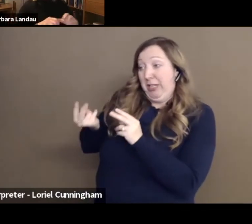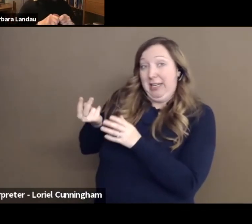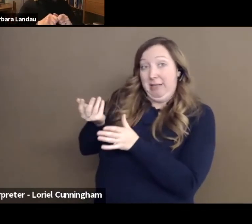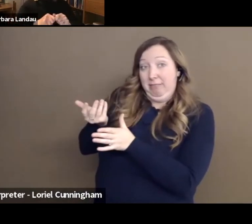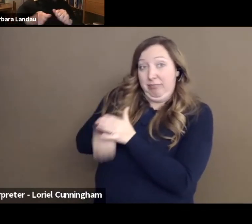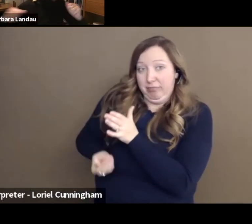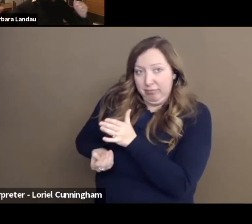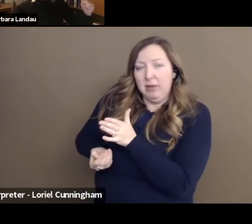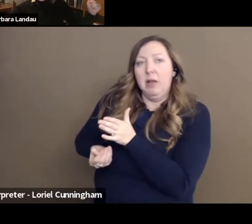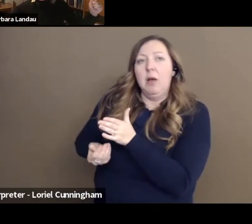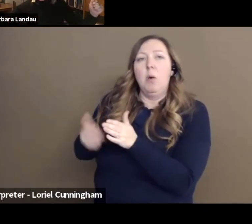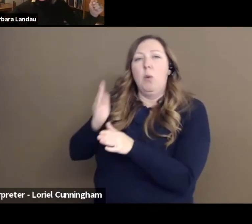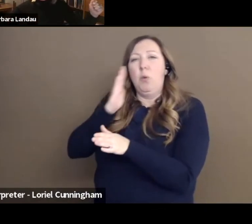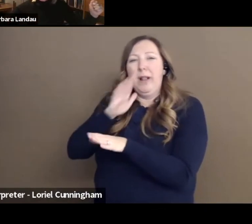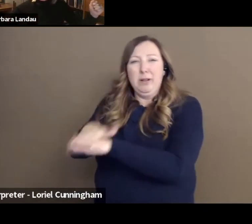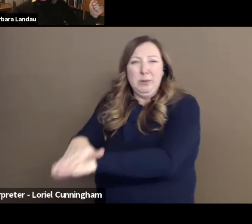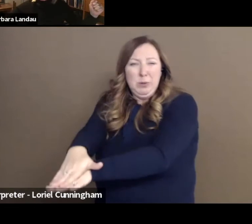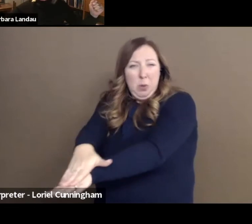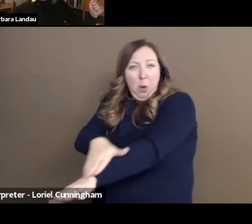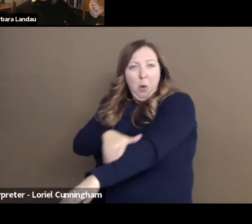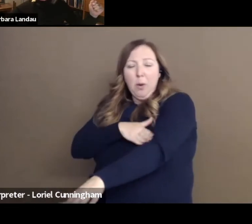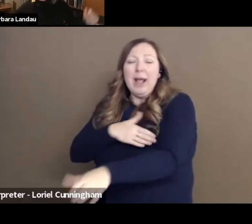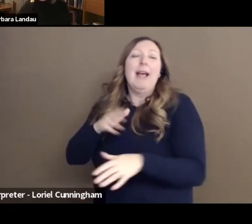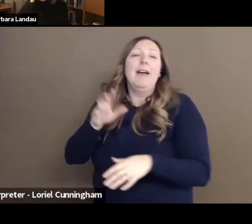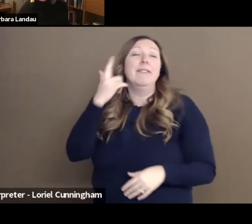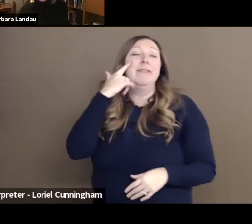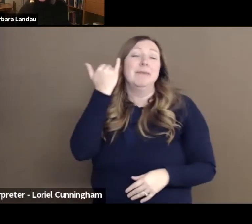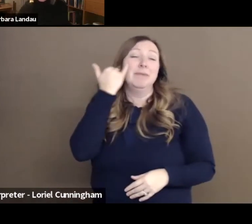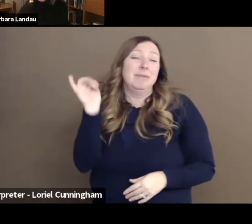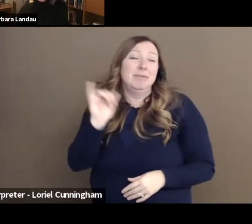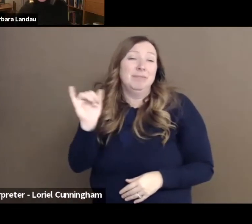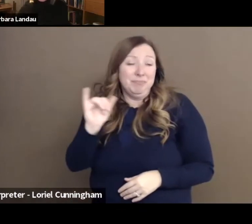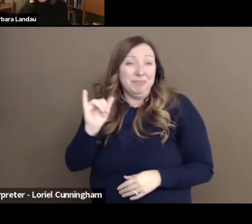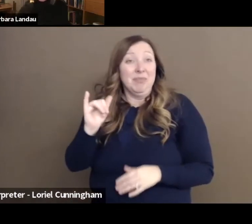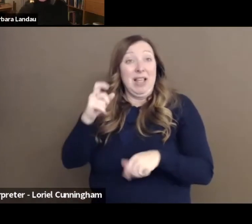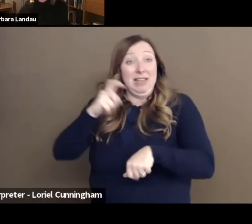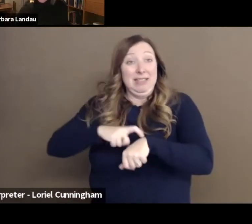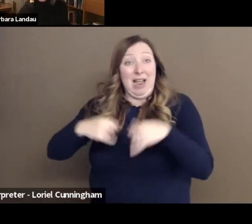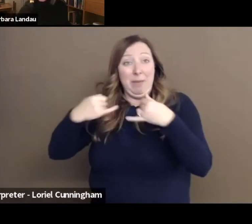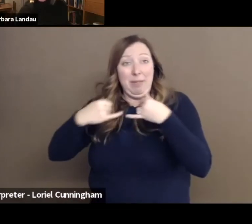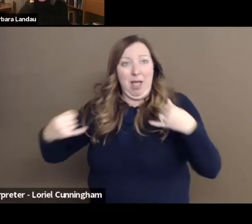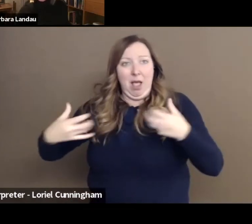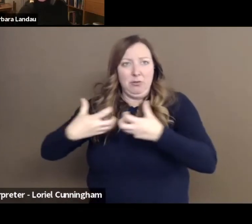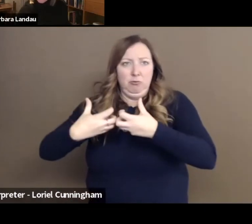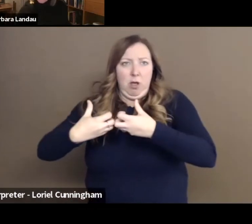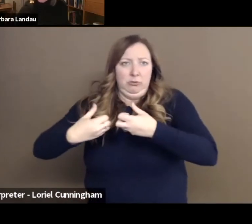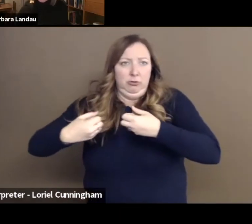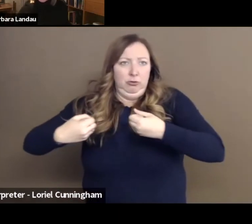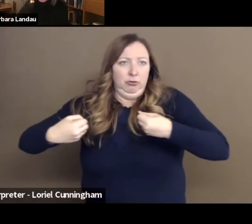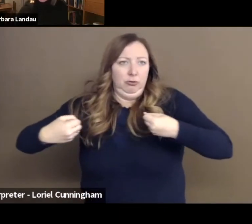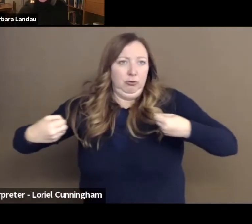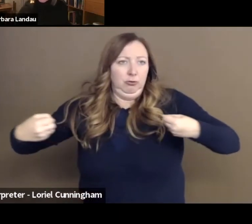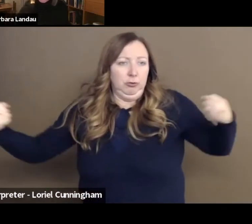it's like a stretched out timeline all right and so we again have in black